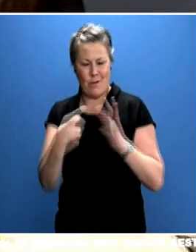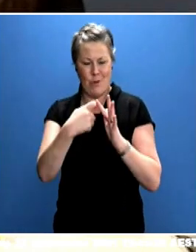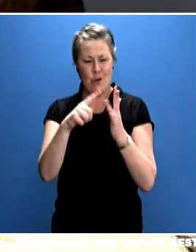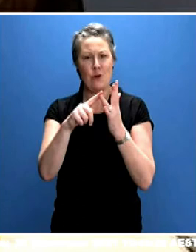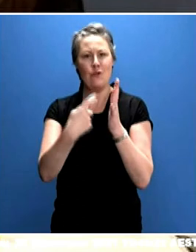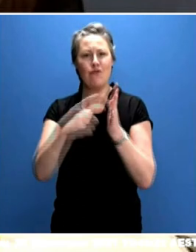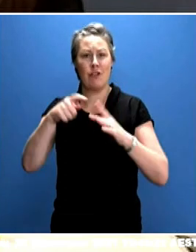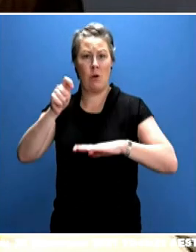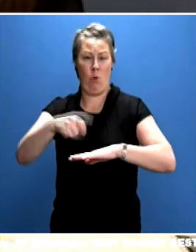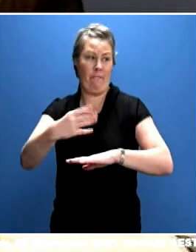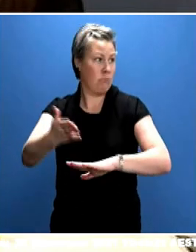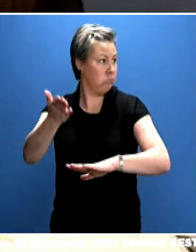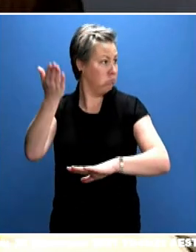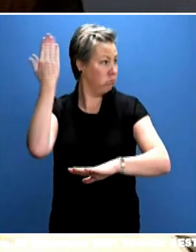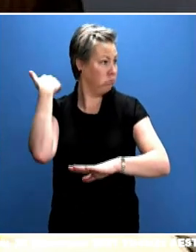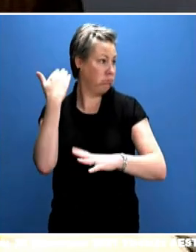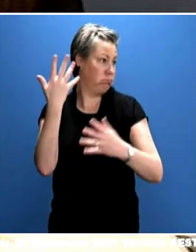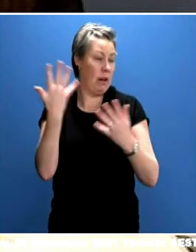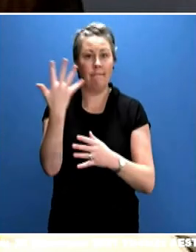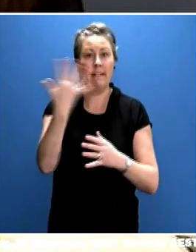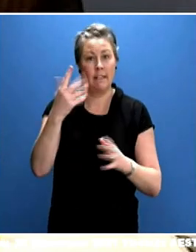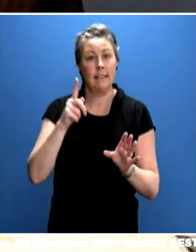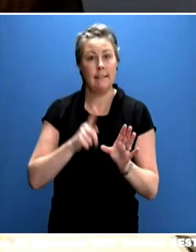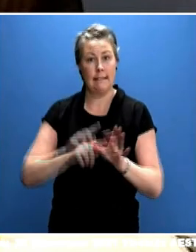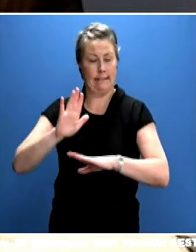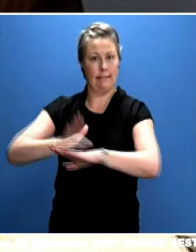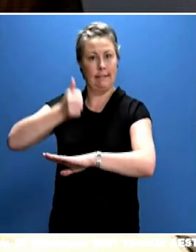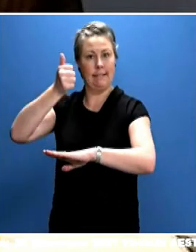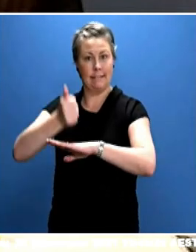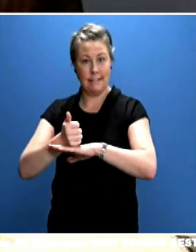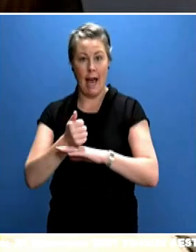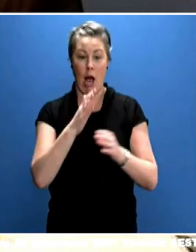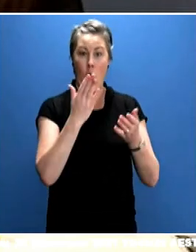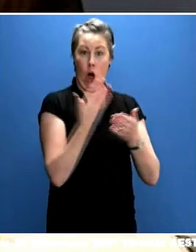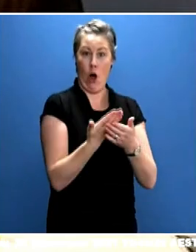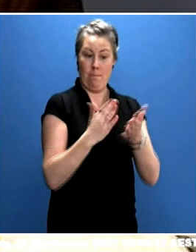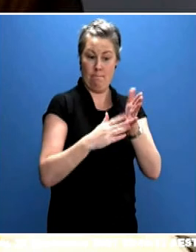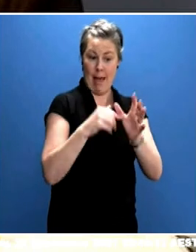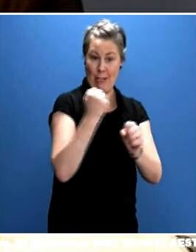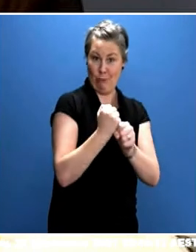existence for over 15 years now, in Magistrates Court in Melbourne and